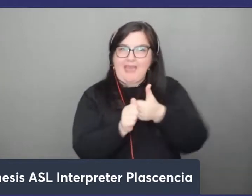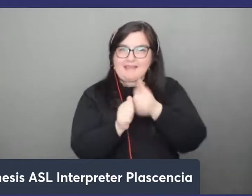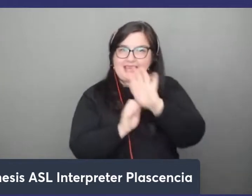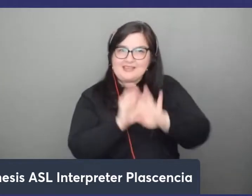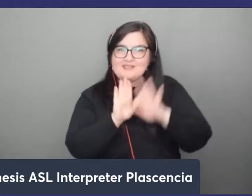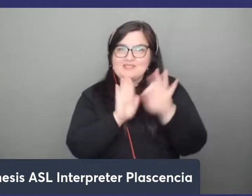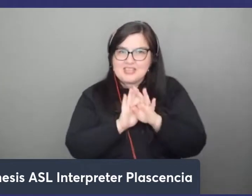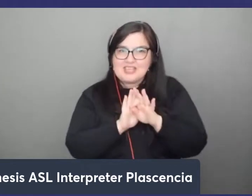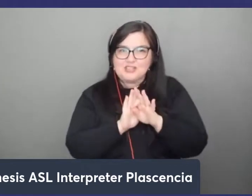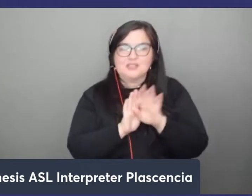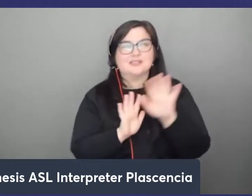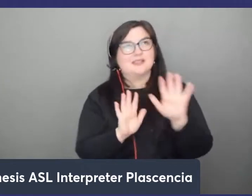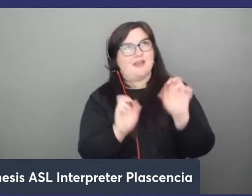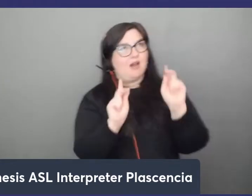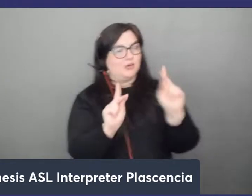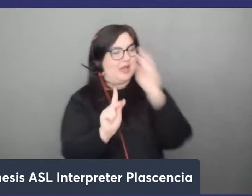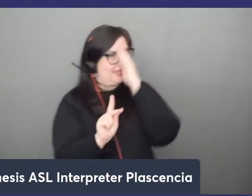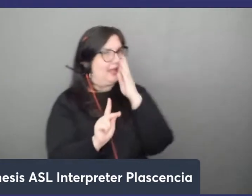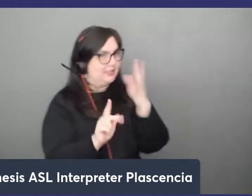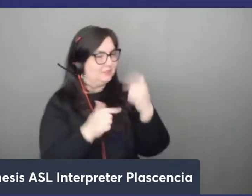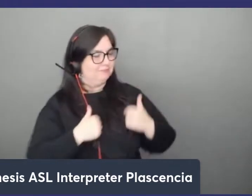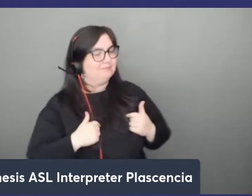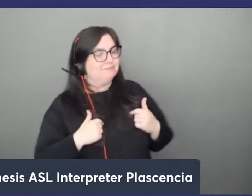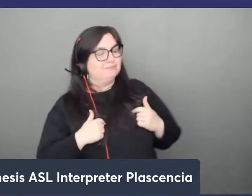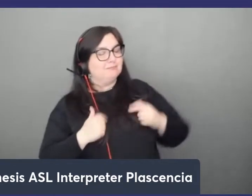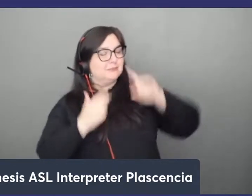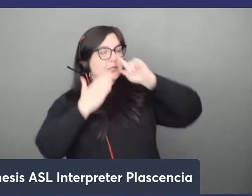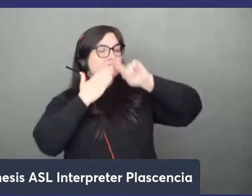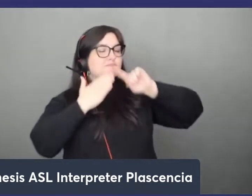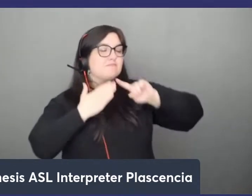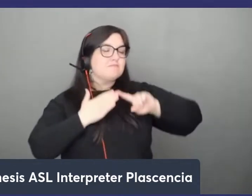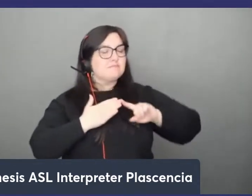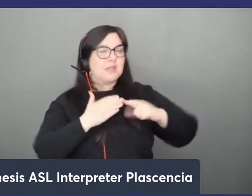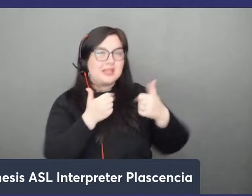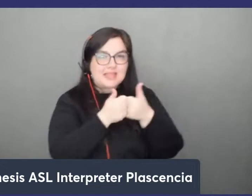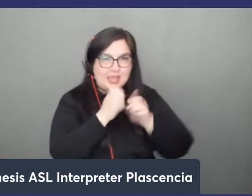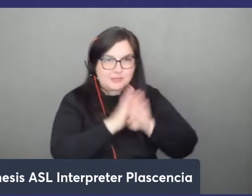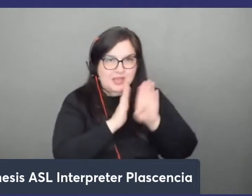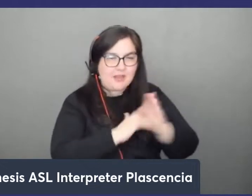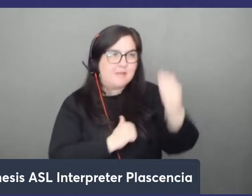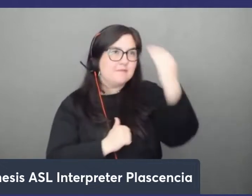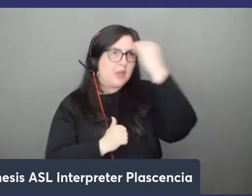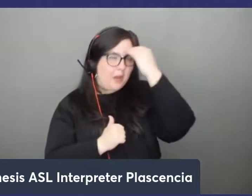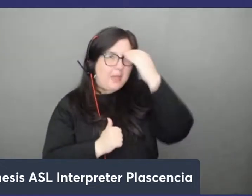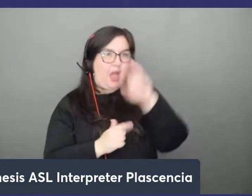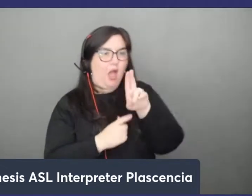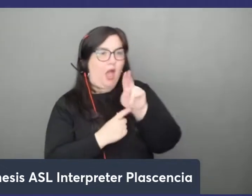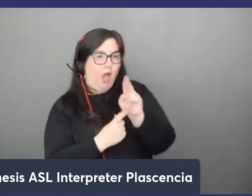So I have spent some time looking into game development. So I am familiar with names like Unreal and Unity,